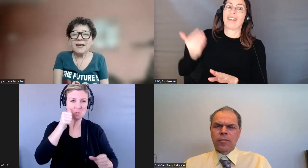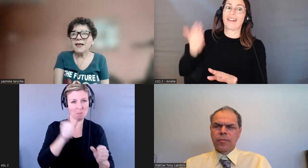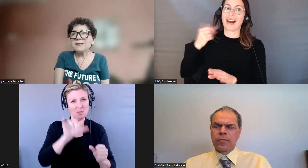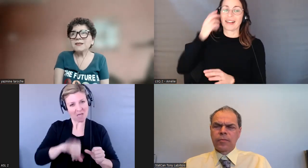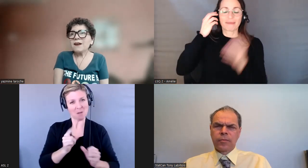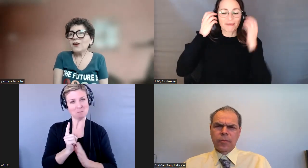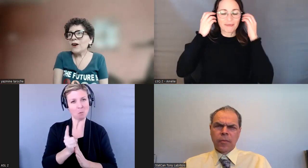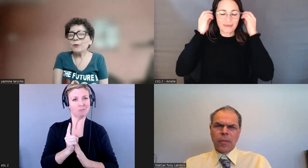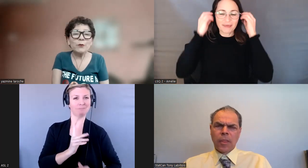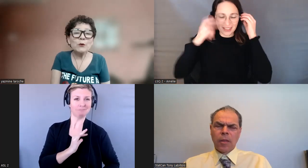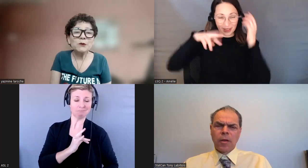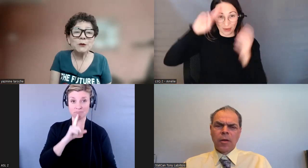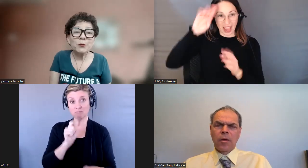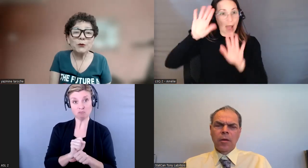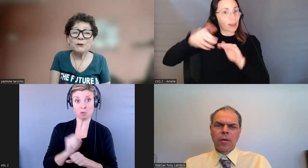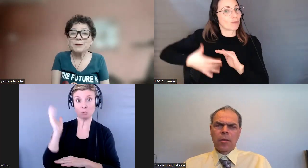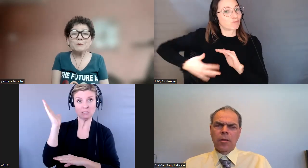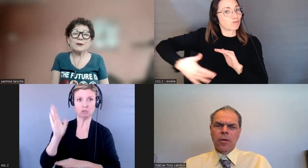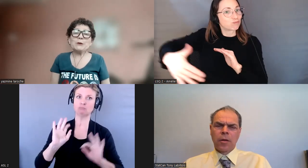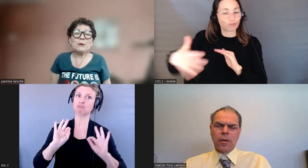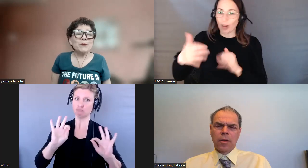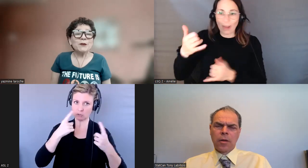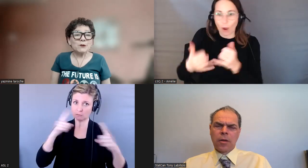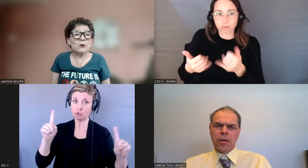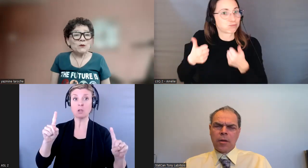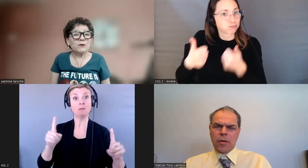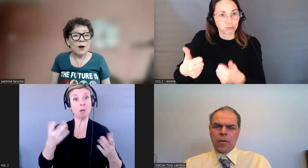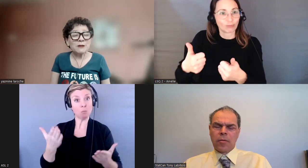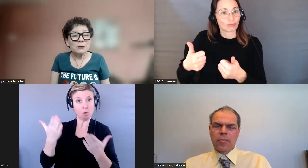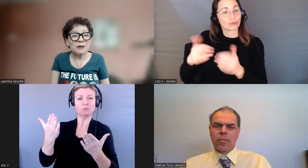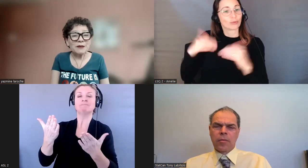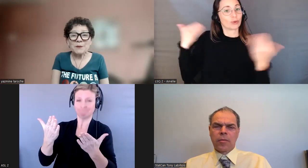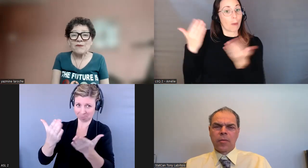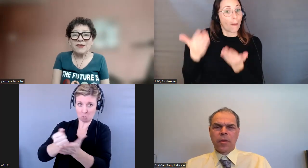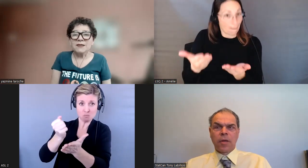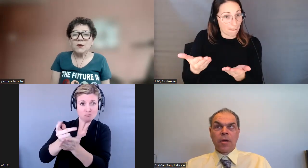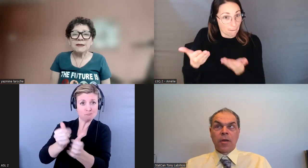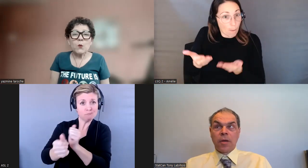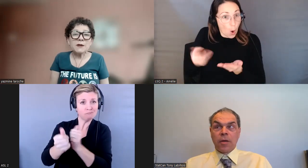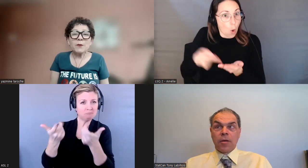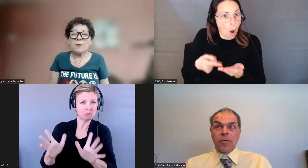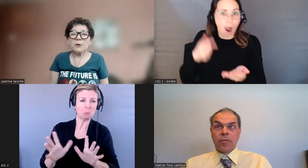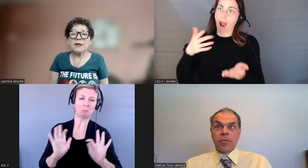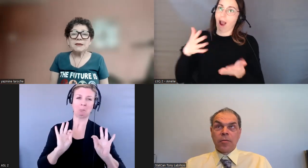and uh our proposal was approved so so that was a good thing so that's one of my memories